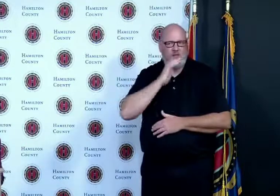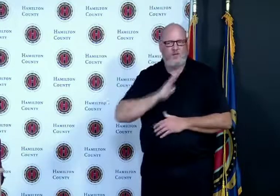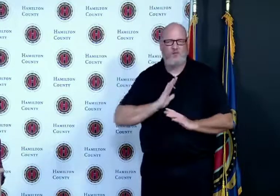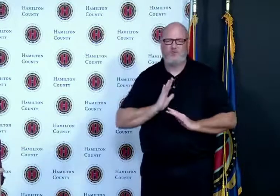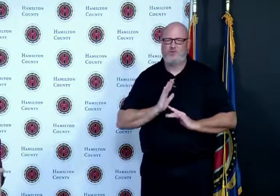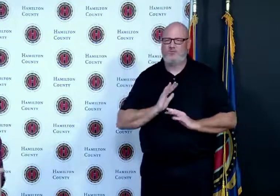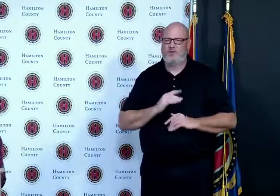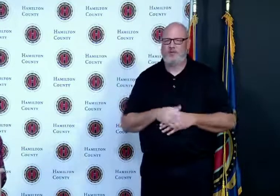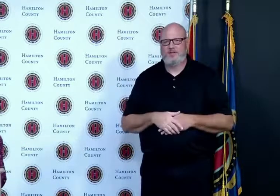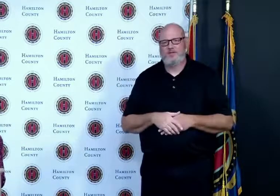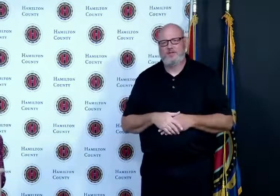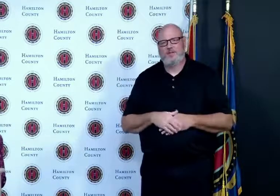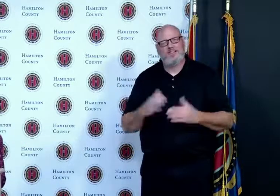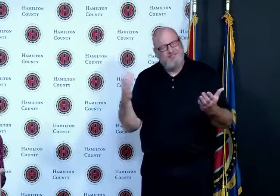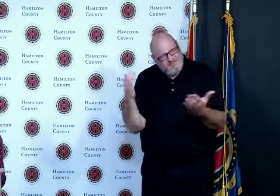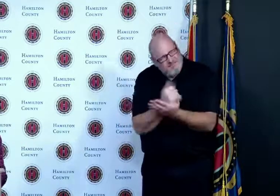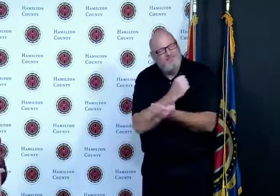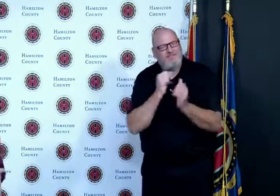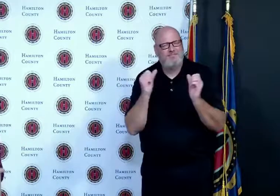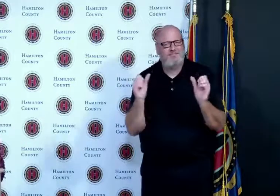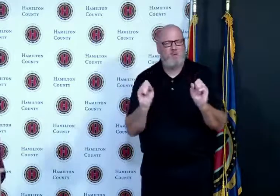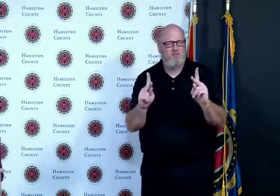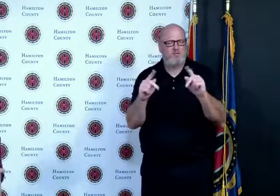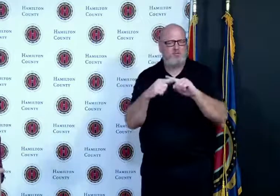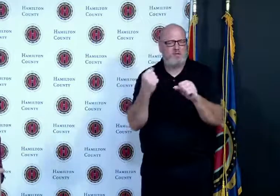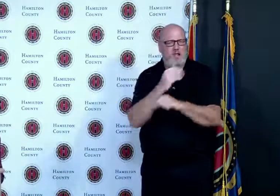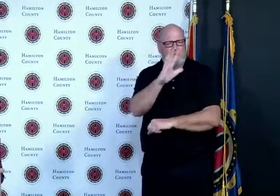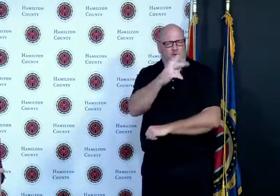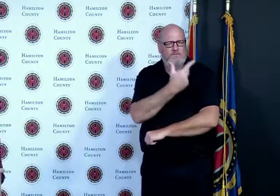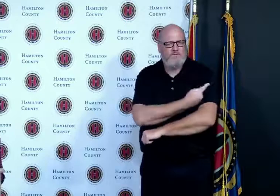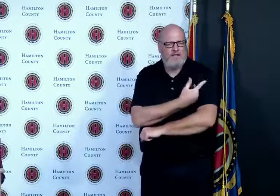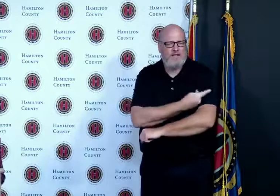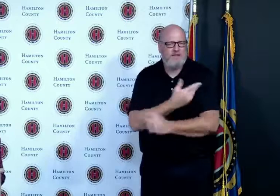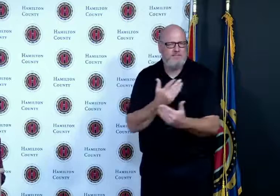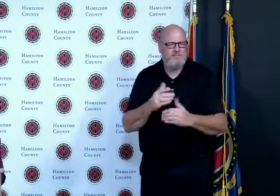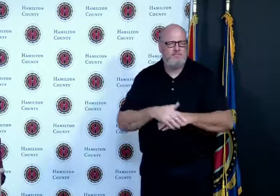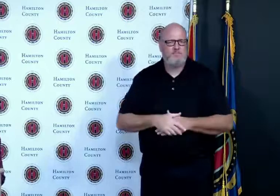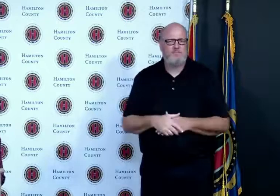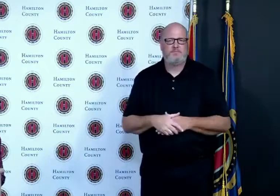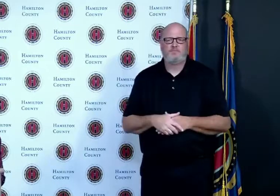pleading with people and these three and three guests today thank you so much for sharing